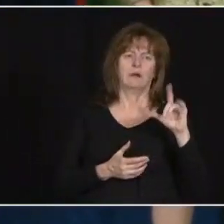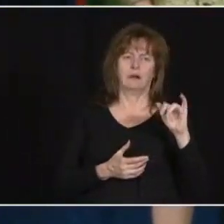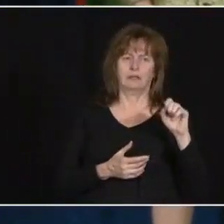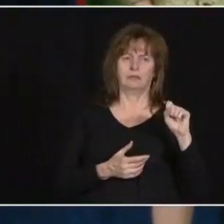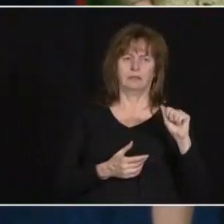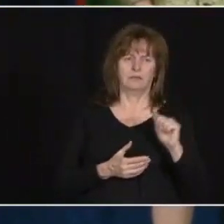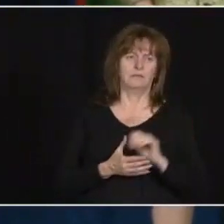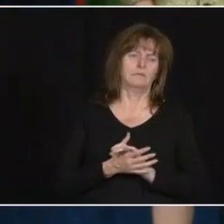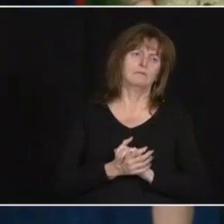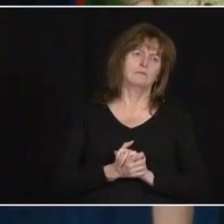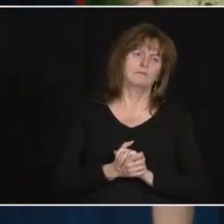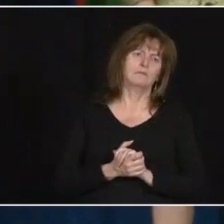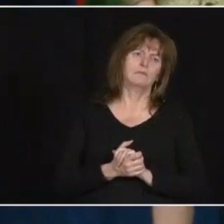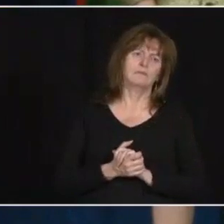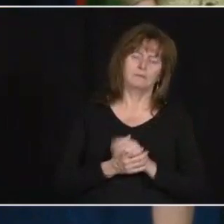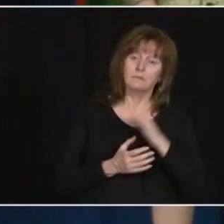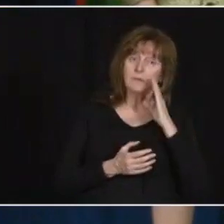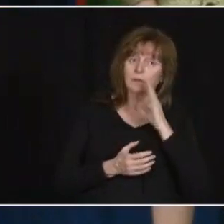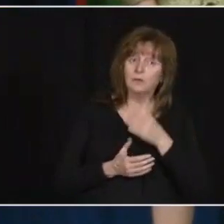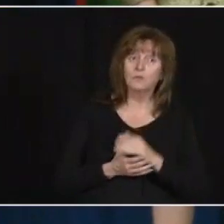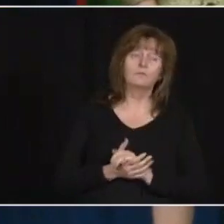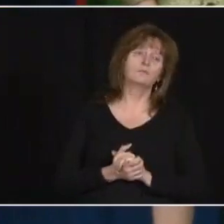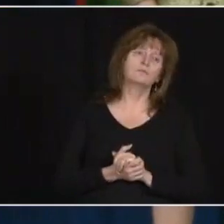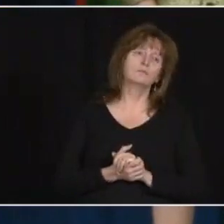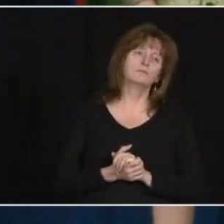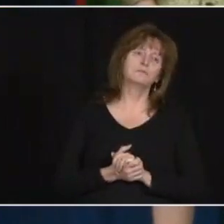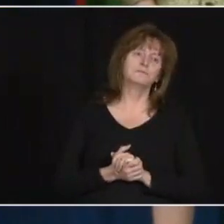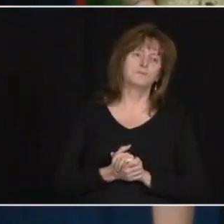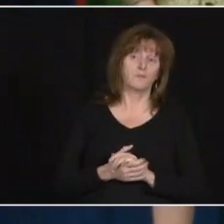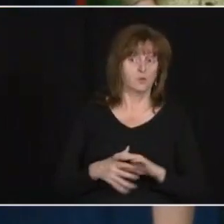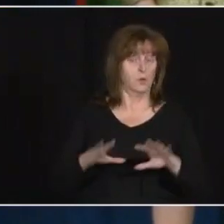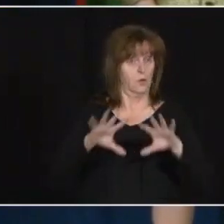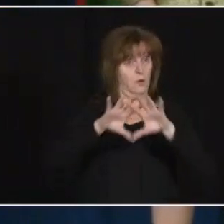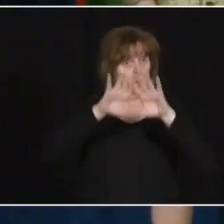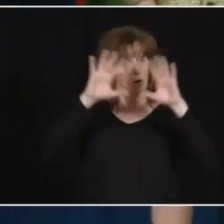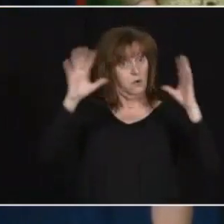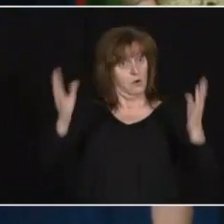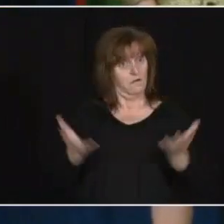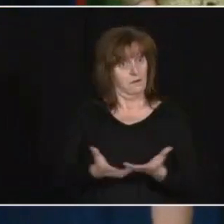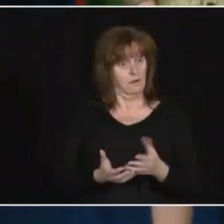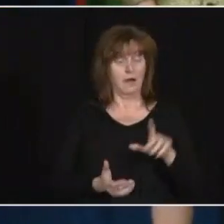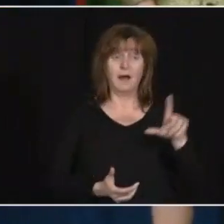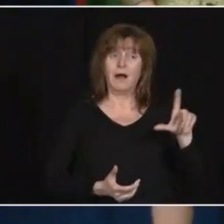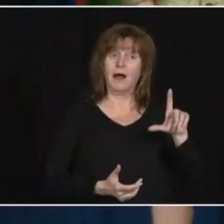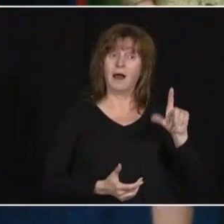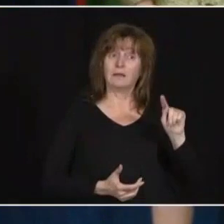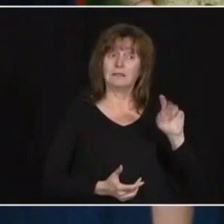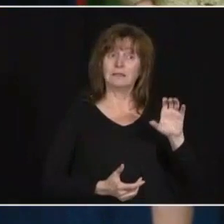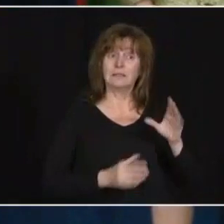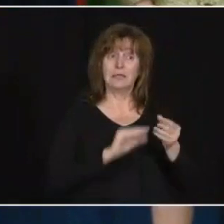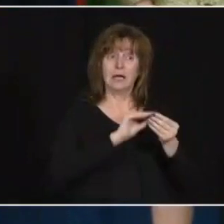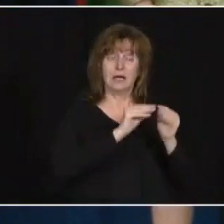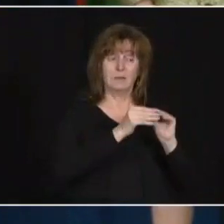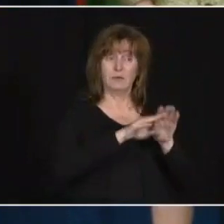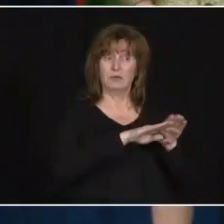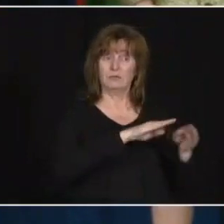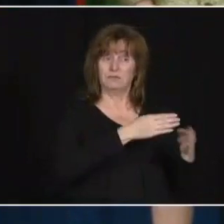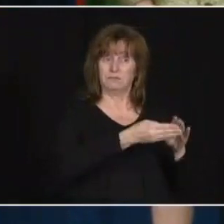comes from Lisa from CBC CBC. Hi, premier. Overall, the number of deaths in long-term care homes has